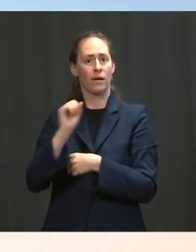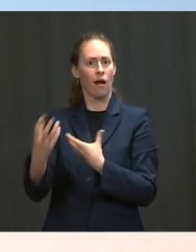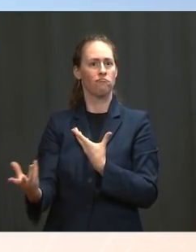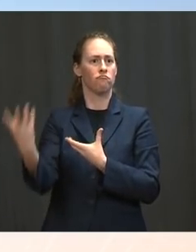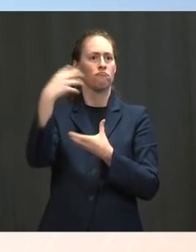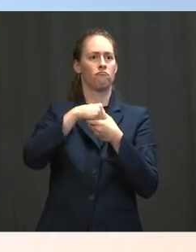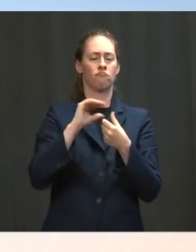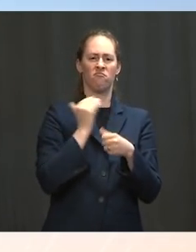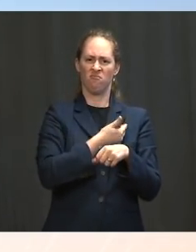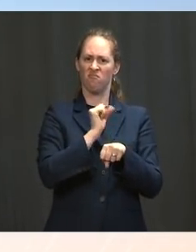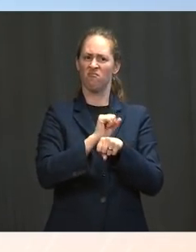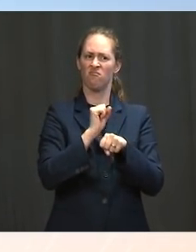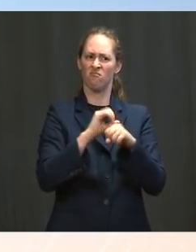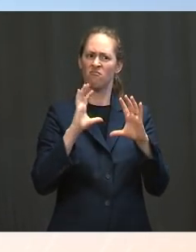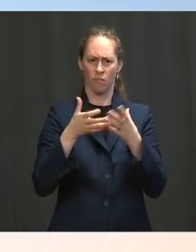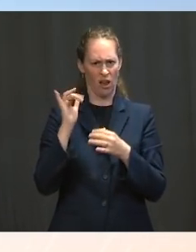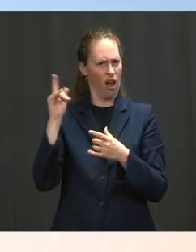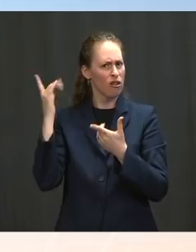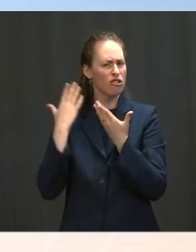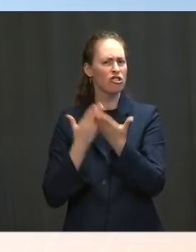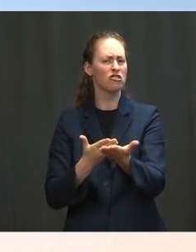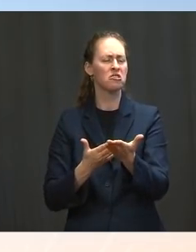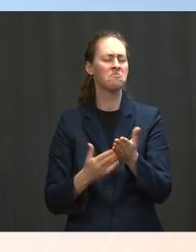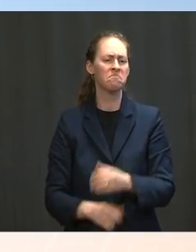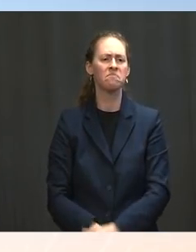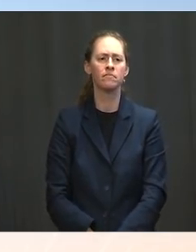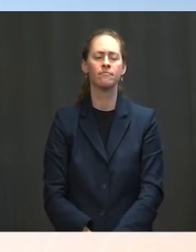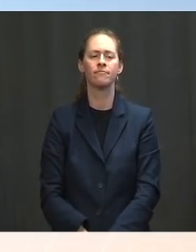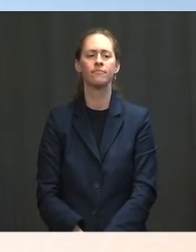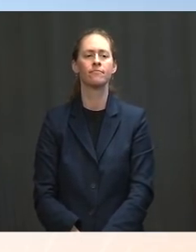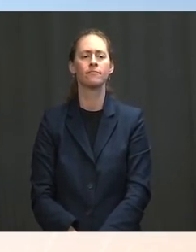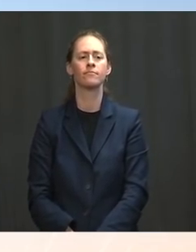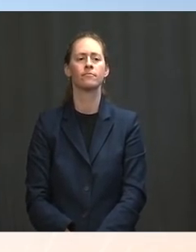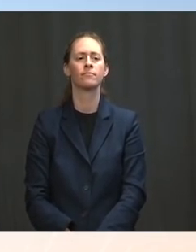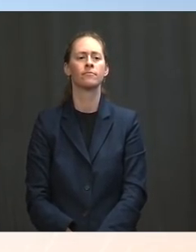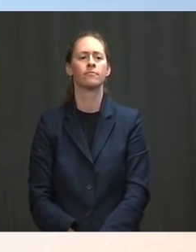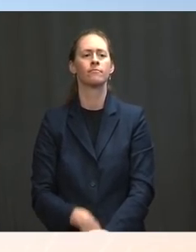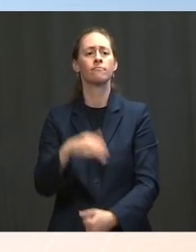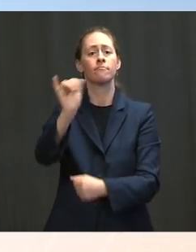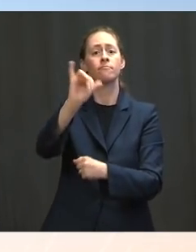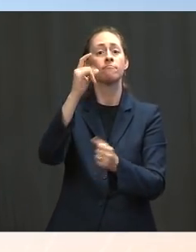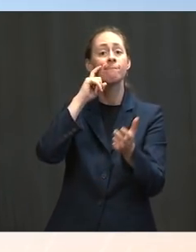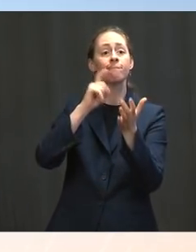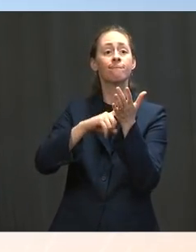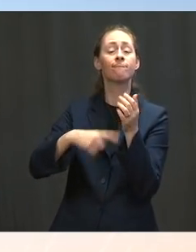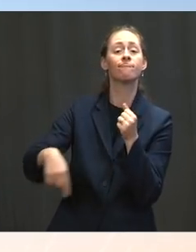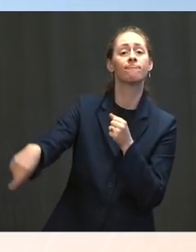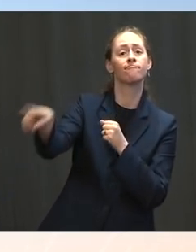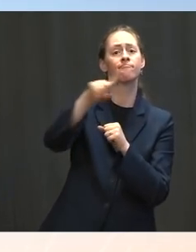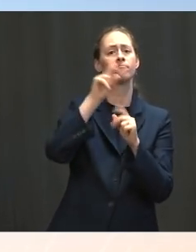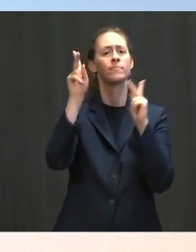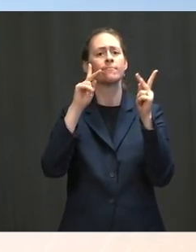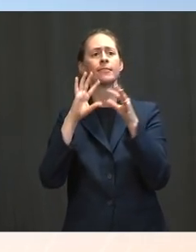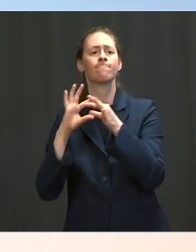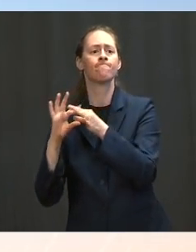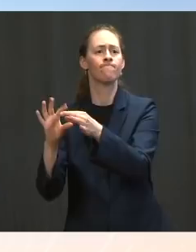I would also note that we've seen, in terms of public reports, that, of the wealthiest companies out there,